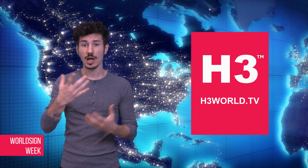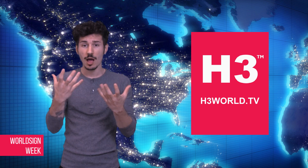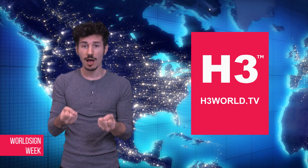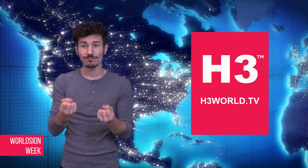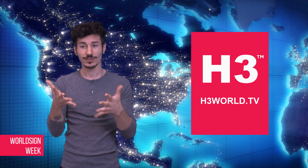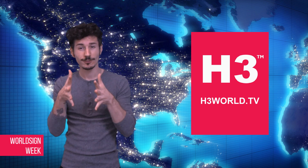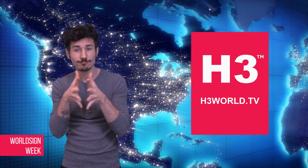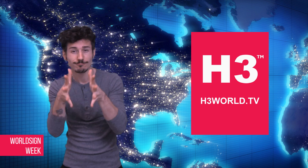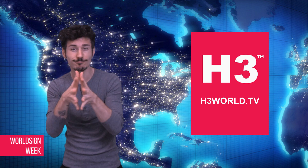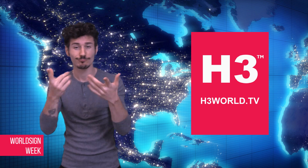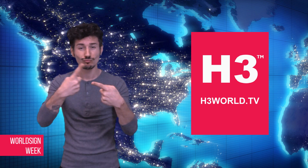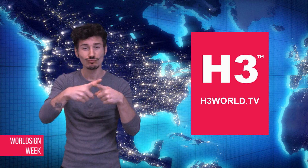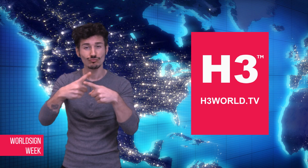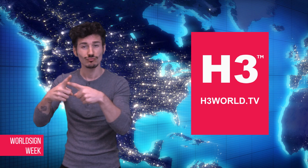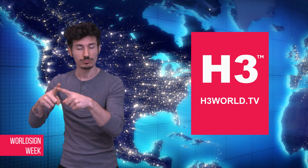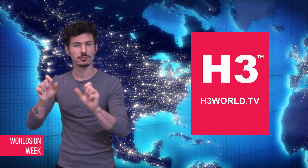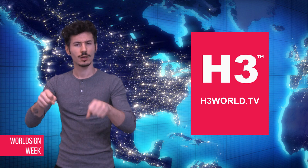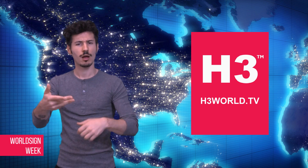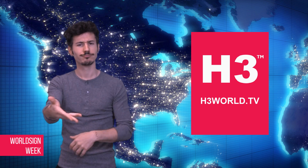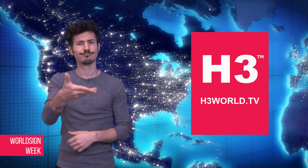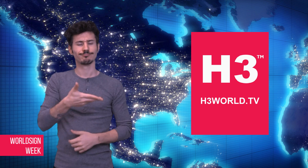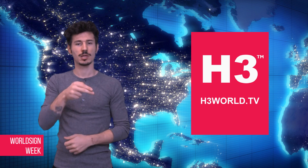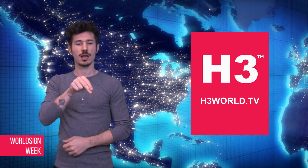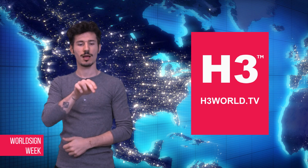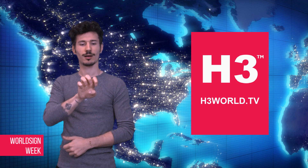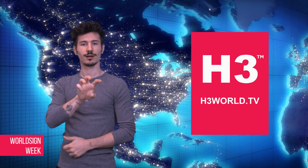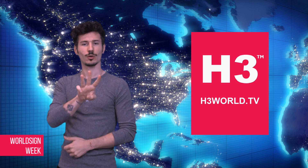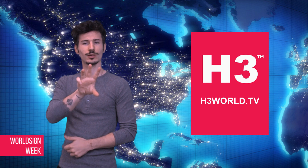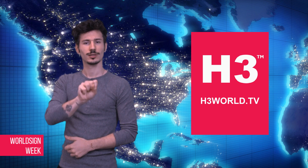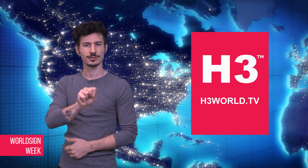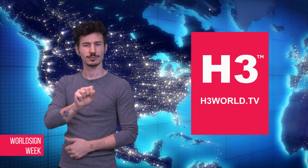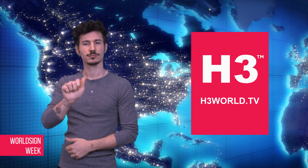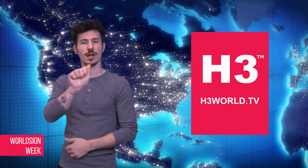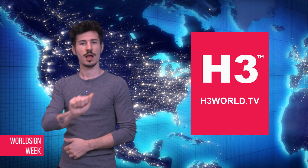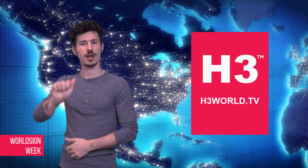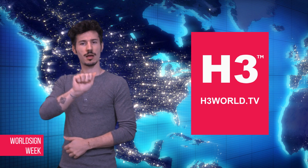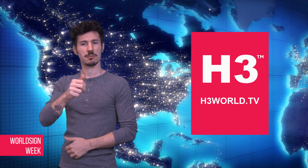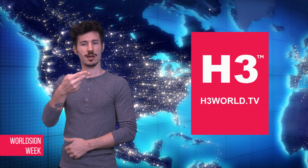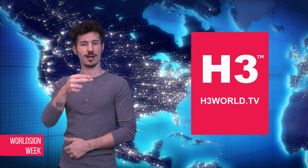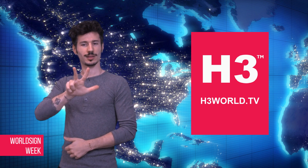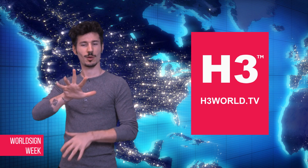For story submissions, you can email them to